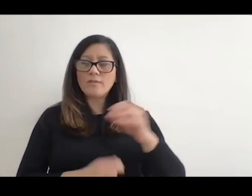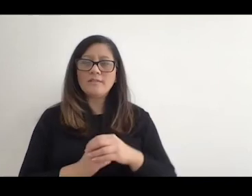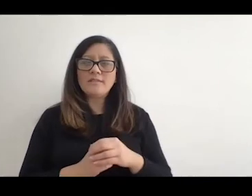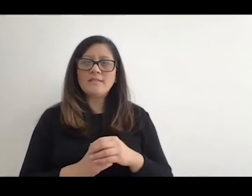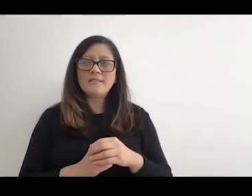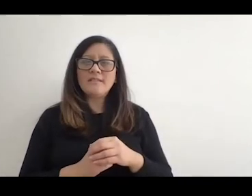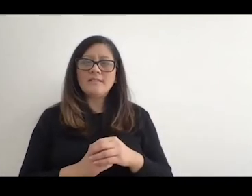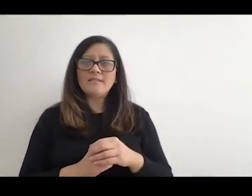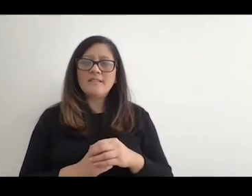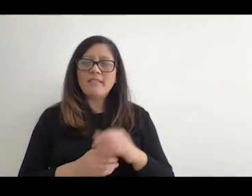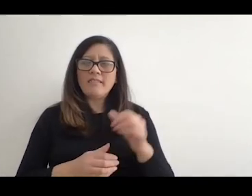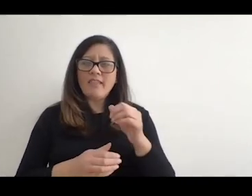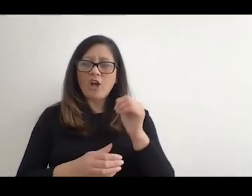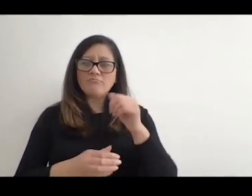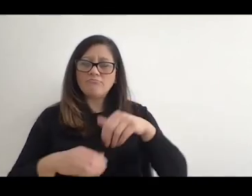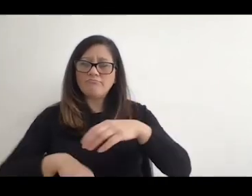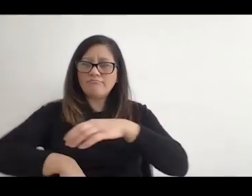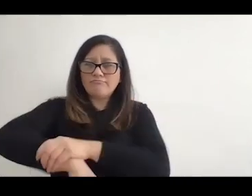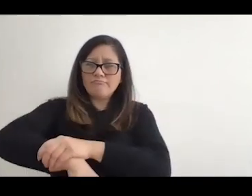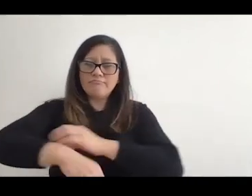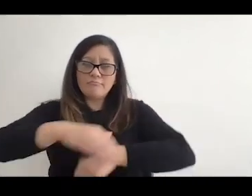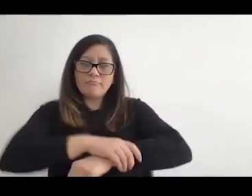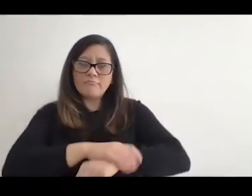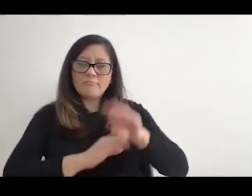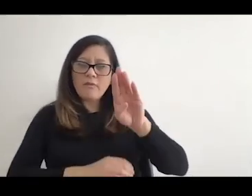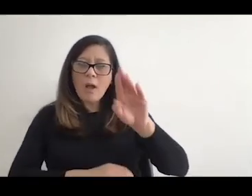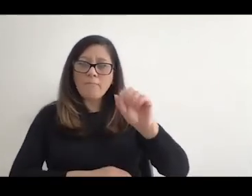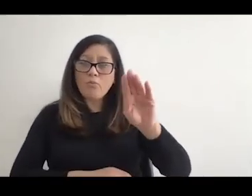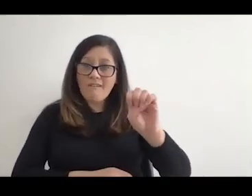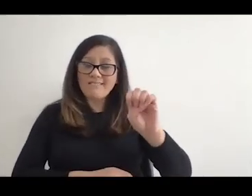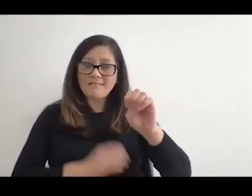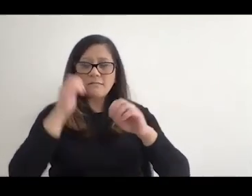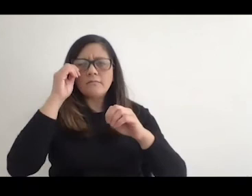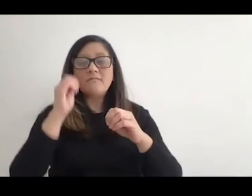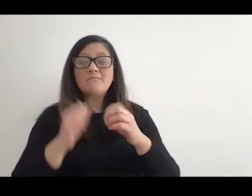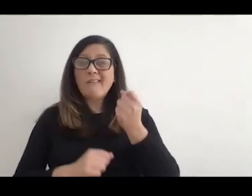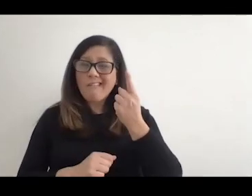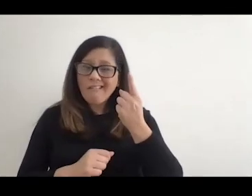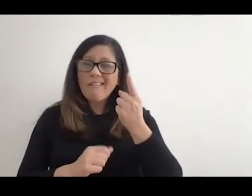so these braces can make selecting shoes really difficult.